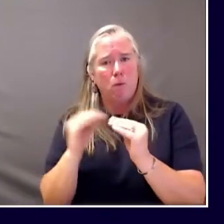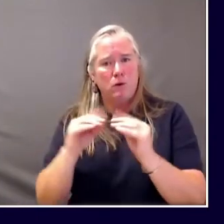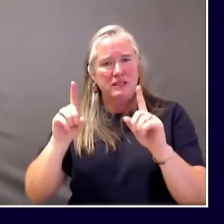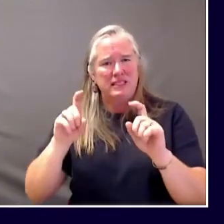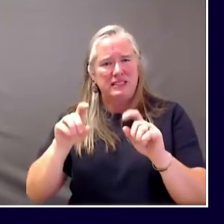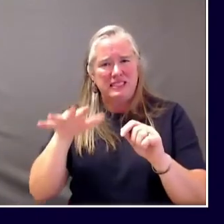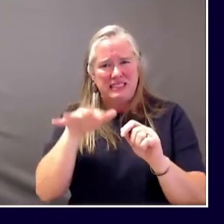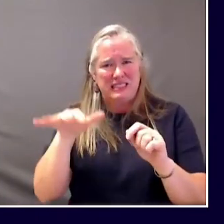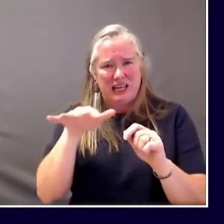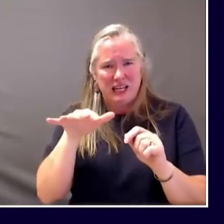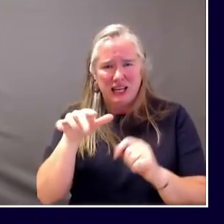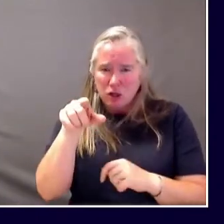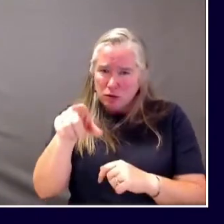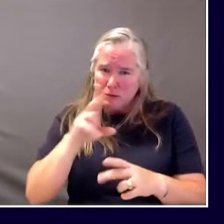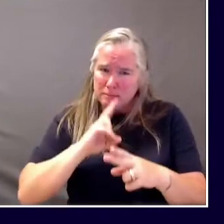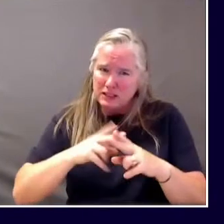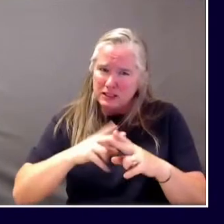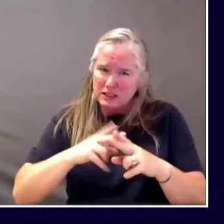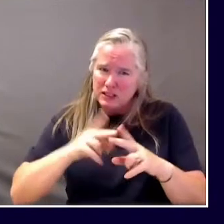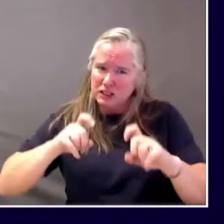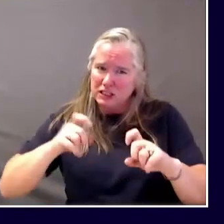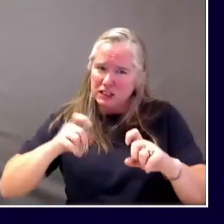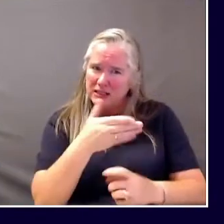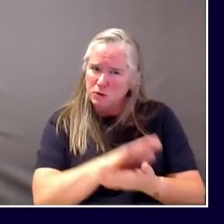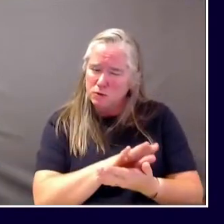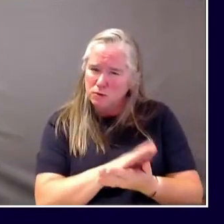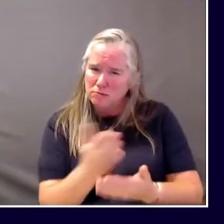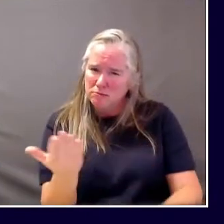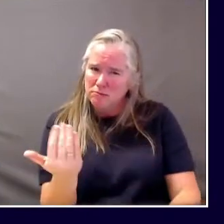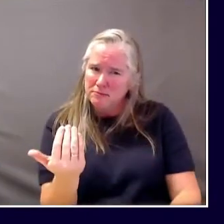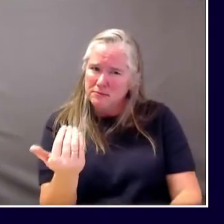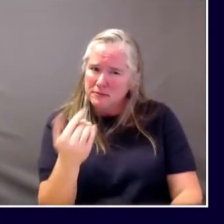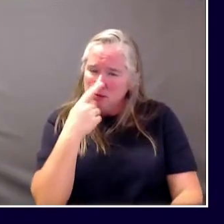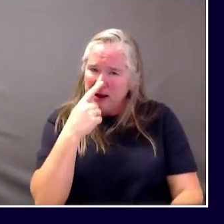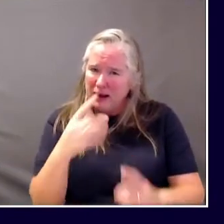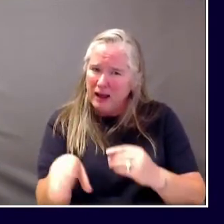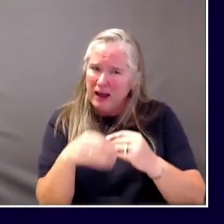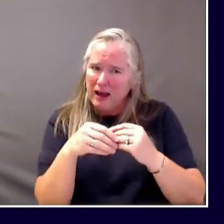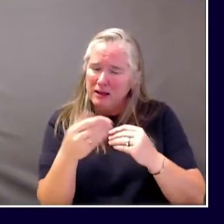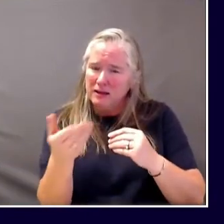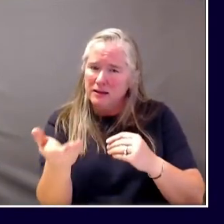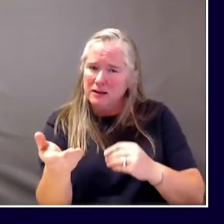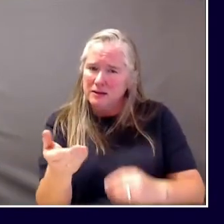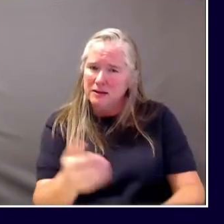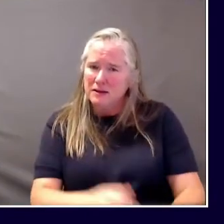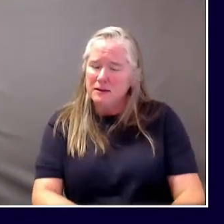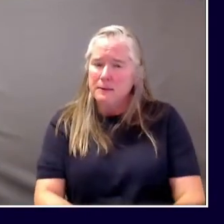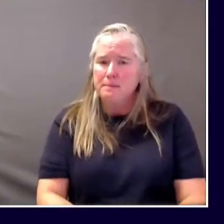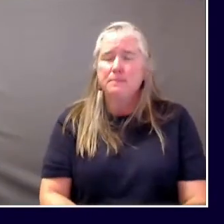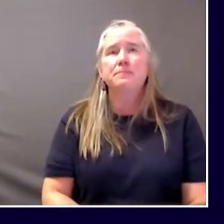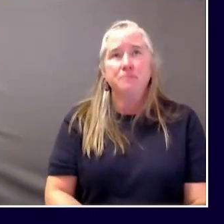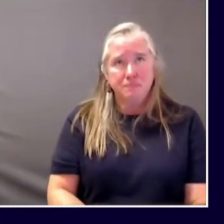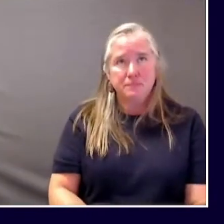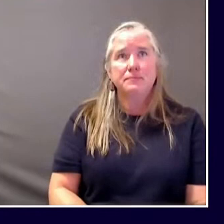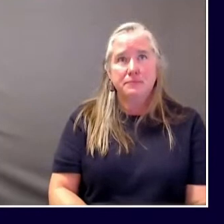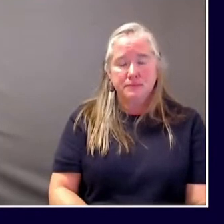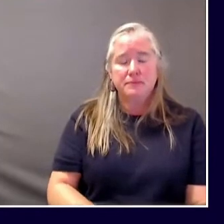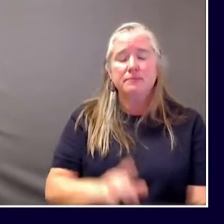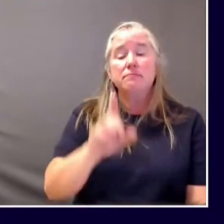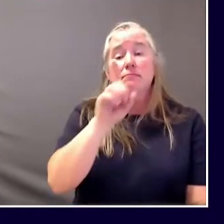testing at schools as well I I'm